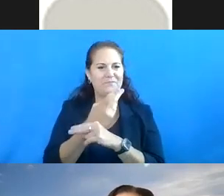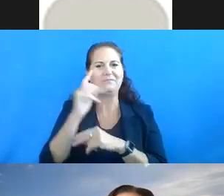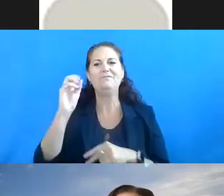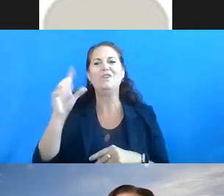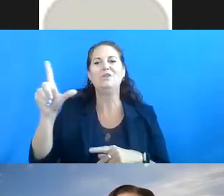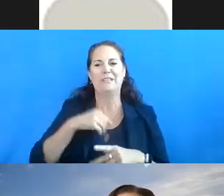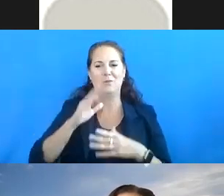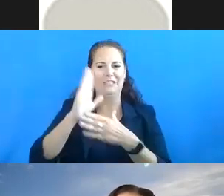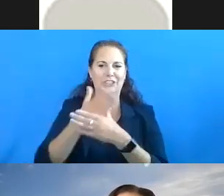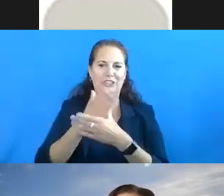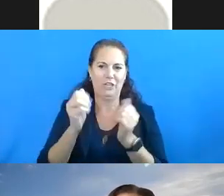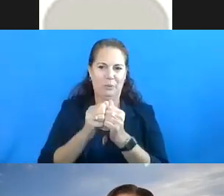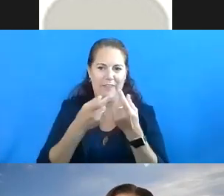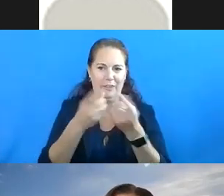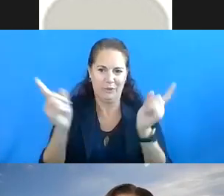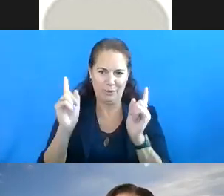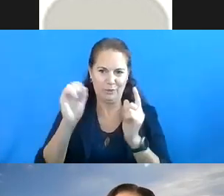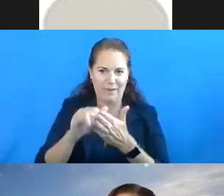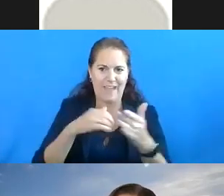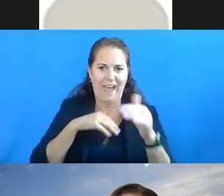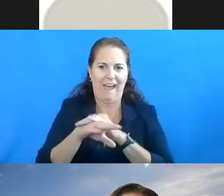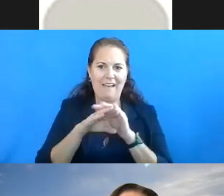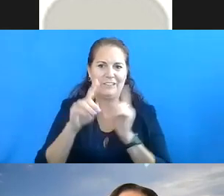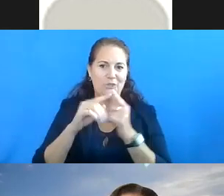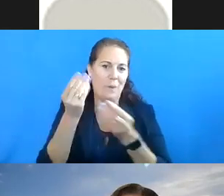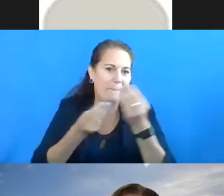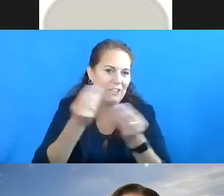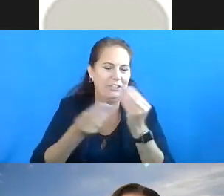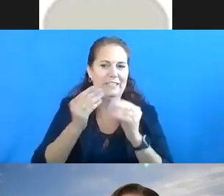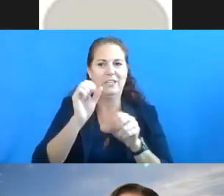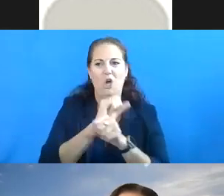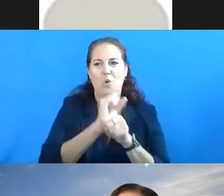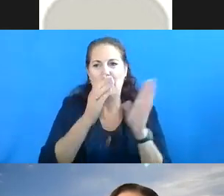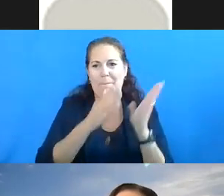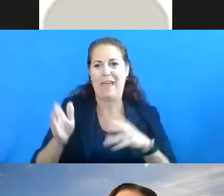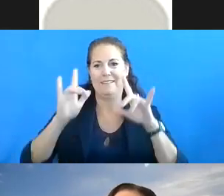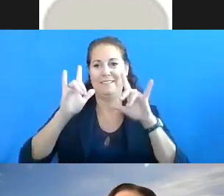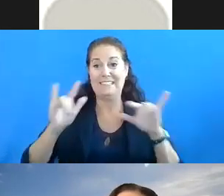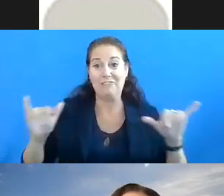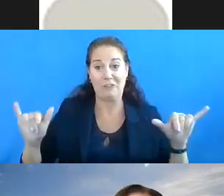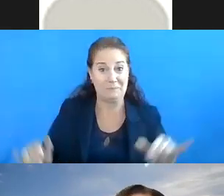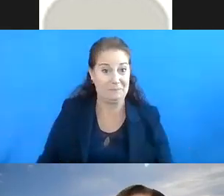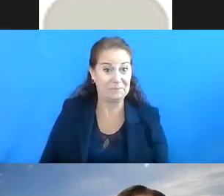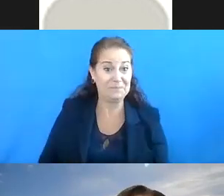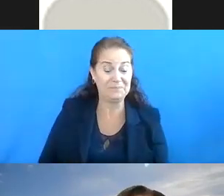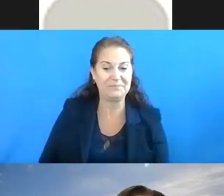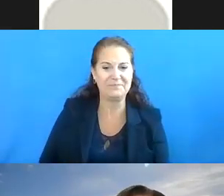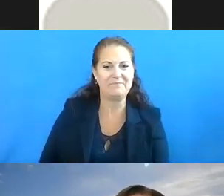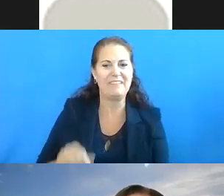to supply to you, so you have access to budgets and workplans etc. and other tools I have in here.